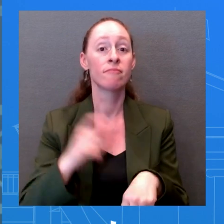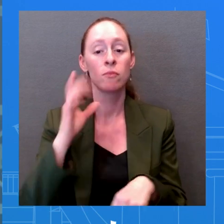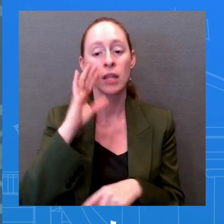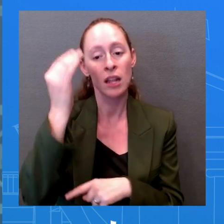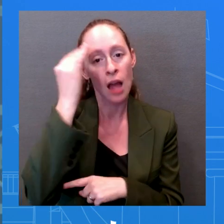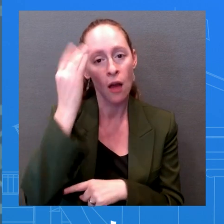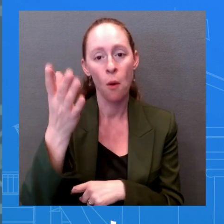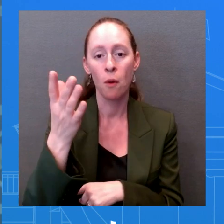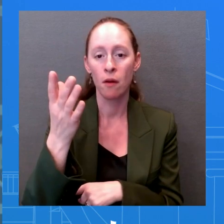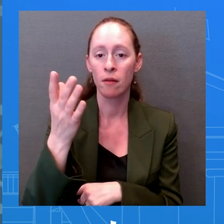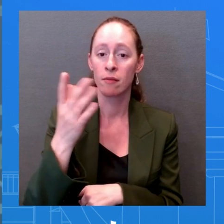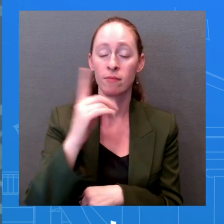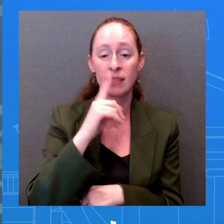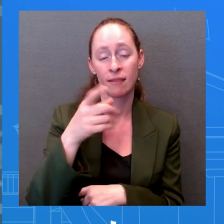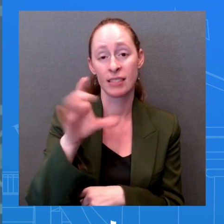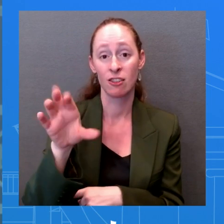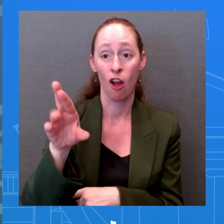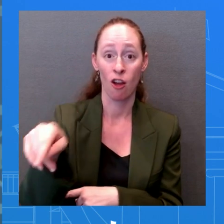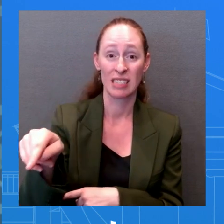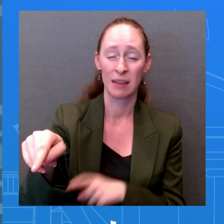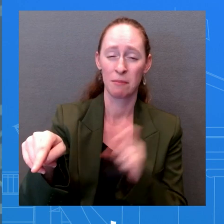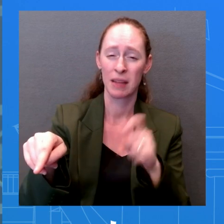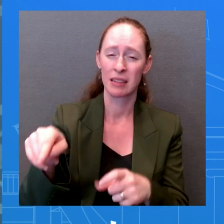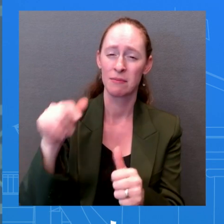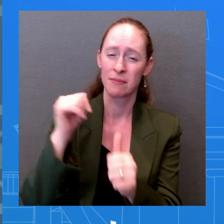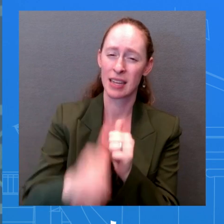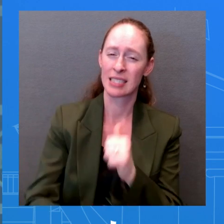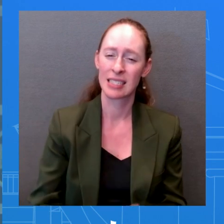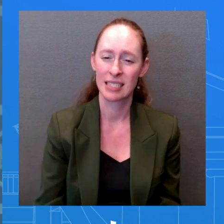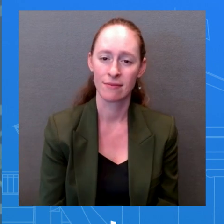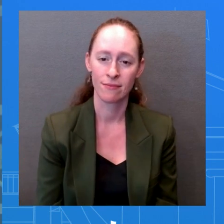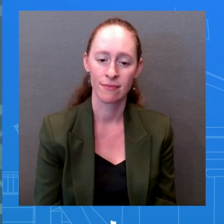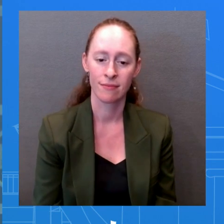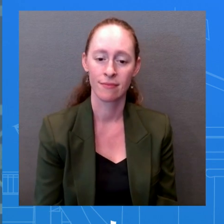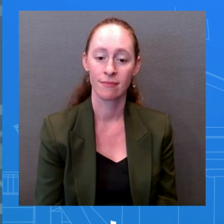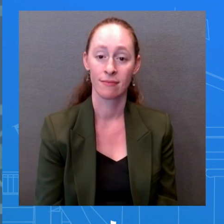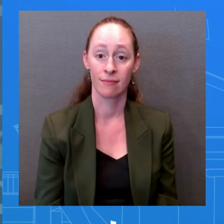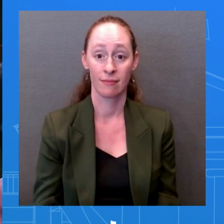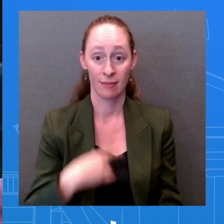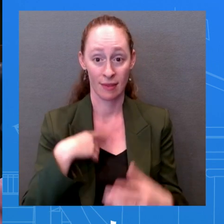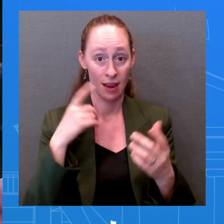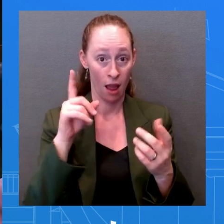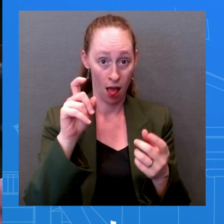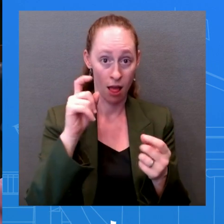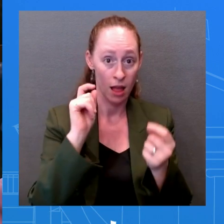But I'm not going to get into specifics of what we're going to accept or not accept. The Press: Yeah. On trains, the deal with the railroads